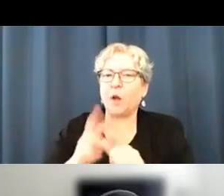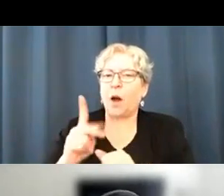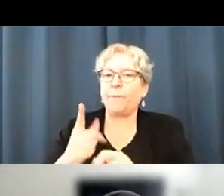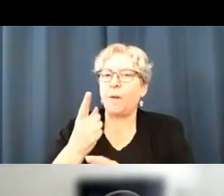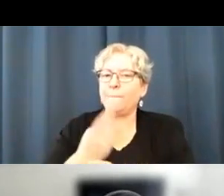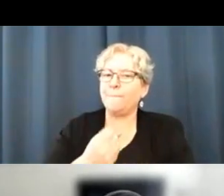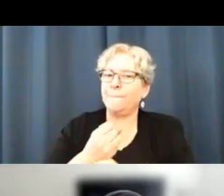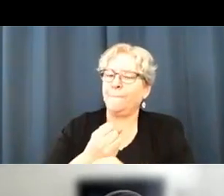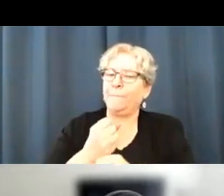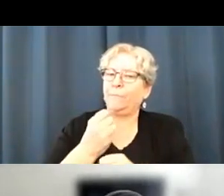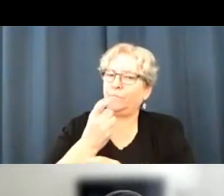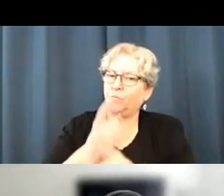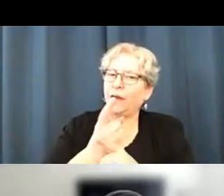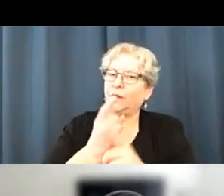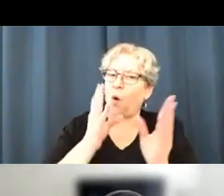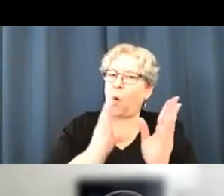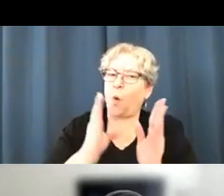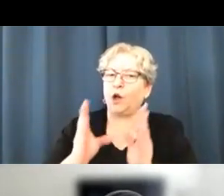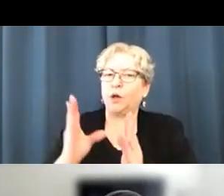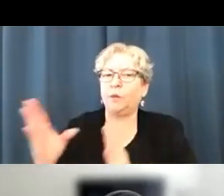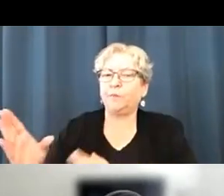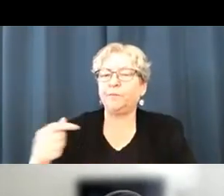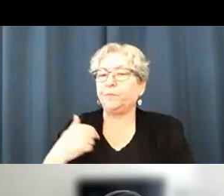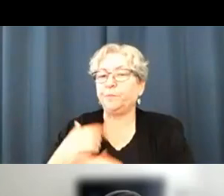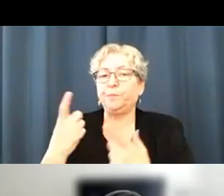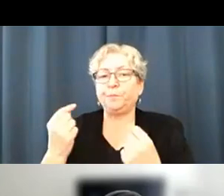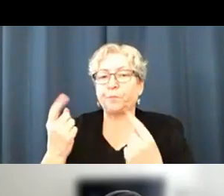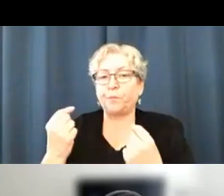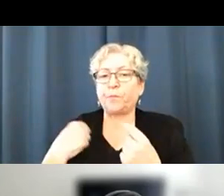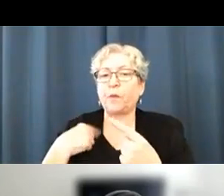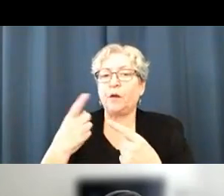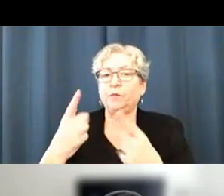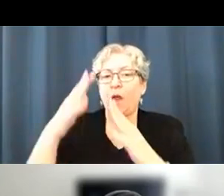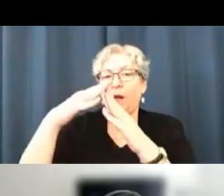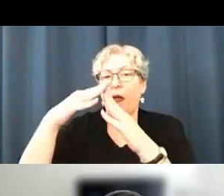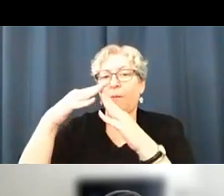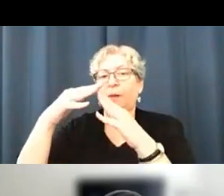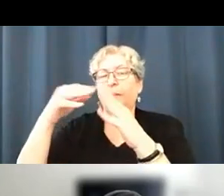So, for that, what I normally do is I always go to the top of the page and use the Tab key to make sure